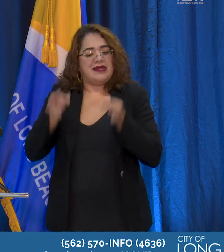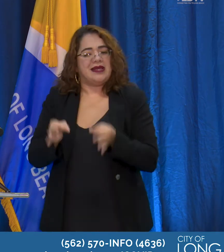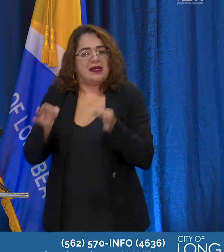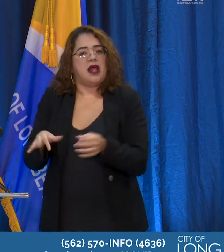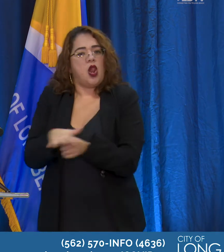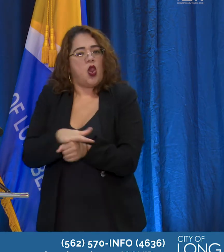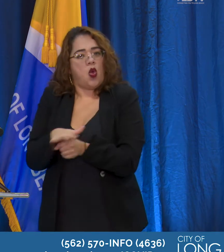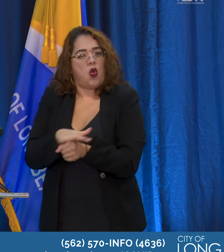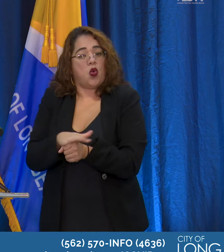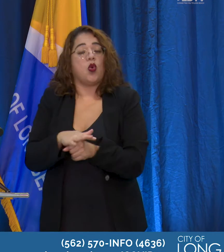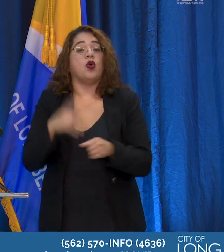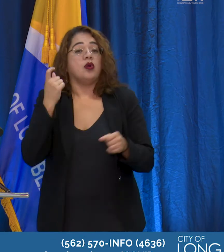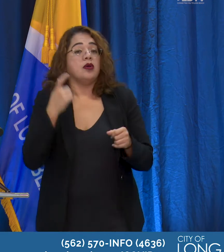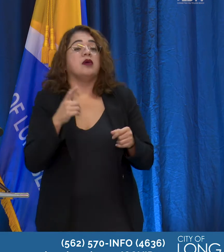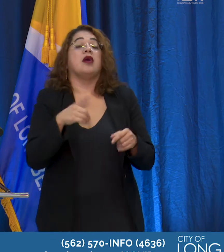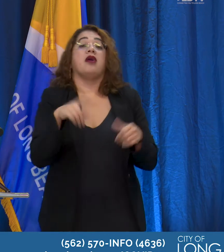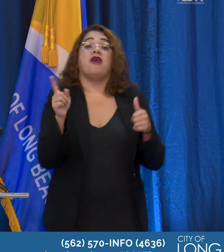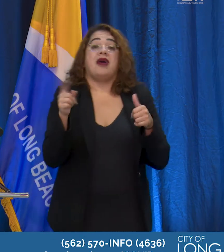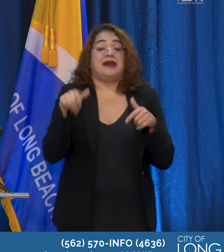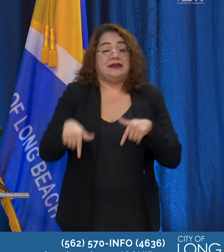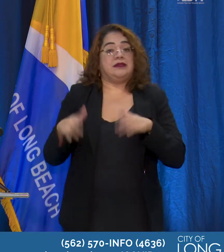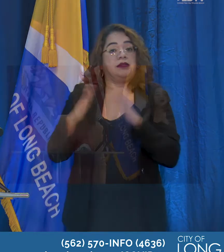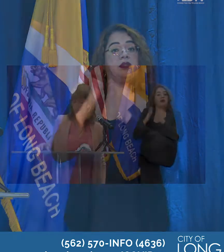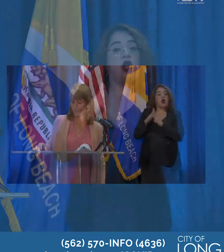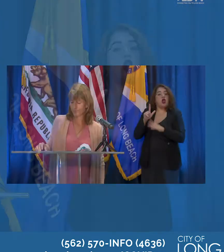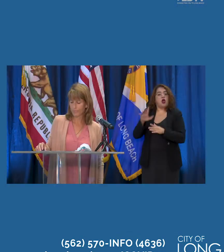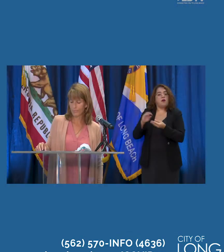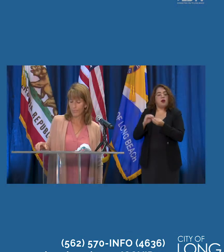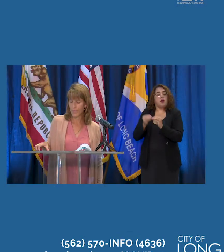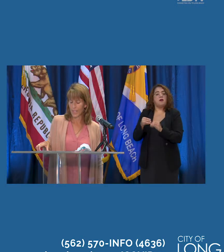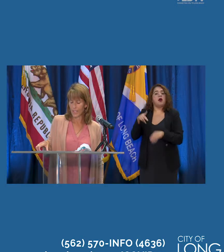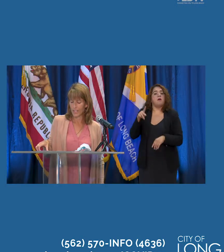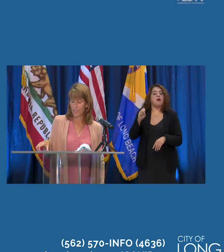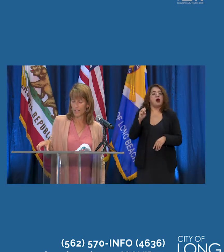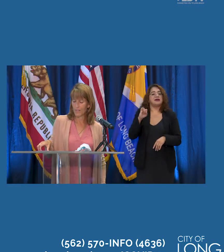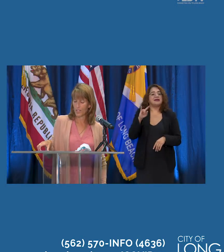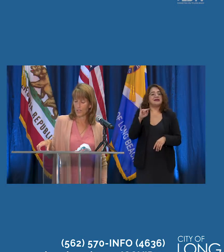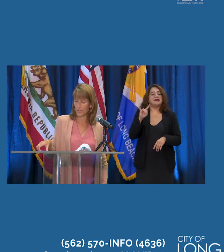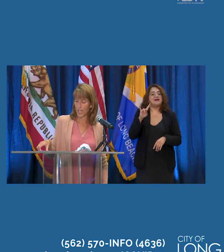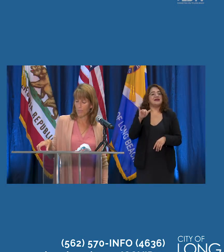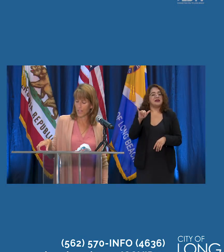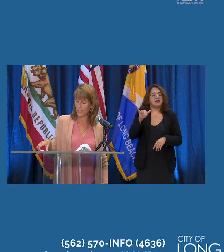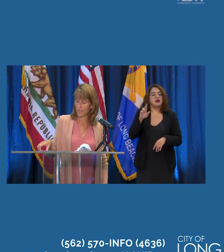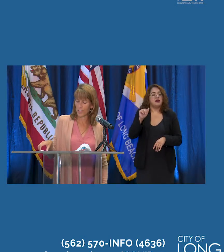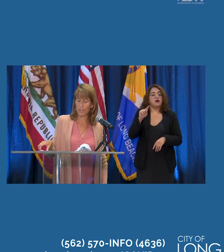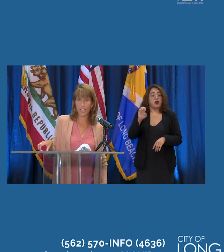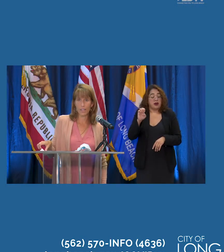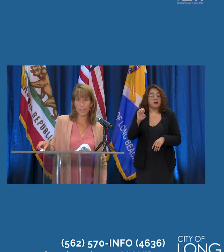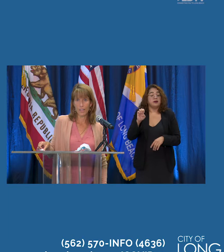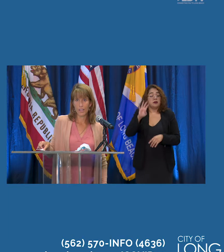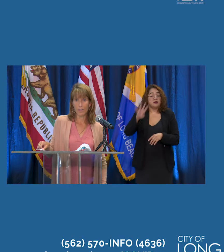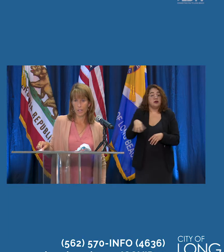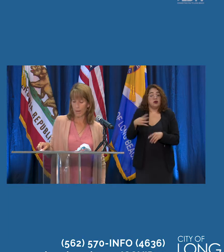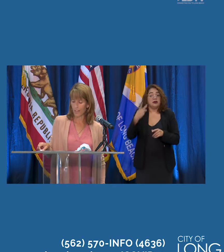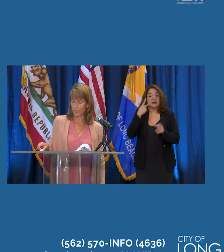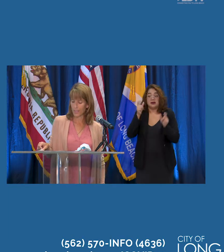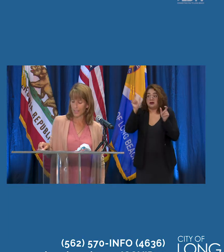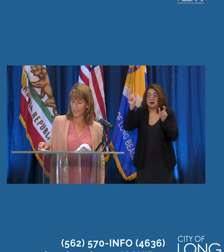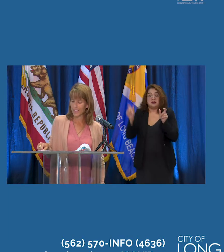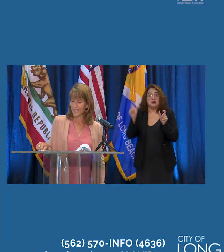city. Our first indicator is the positivity rate. This graph shows that our positivity rate over the past week